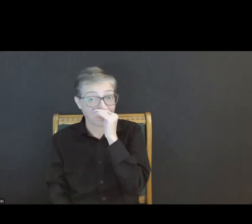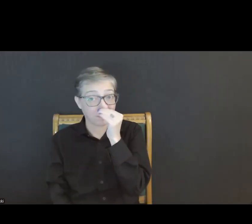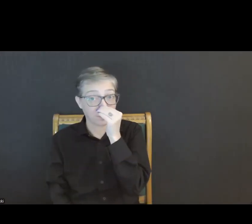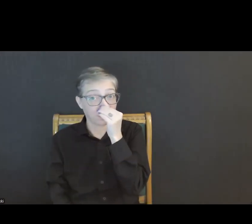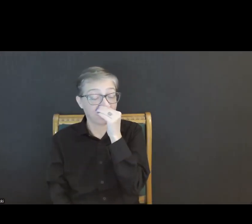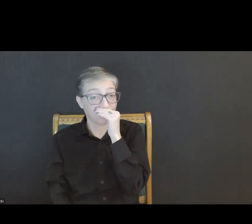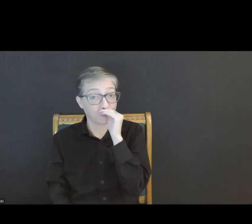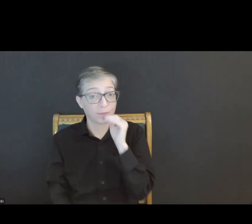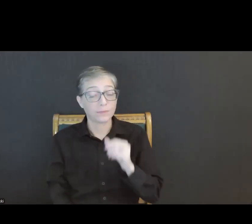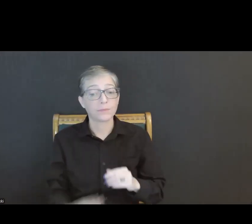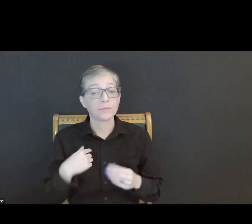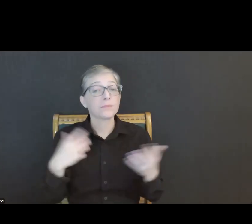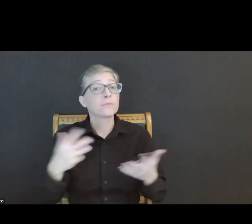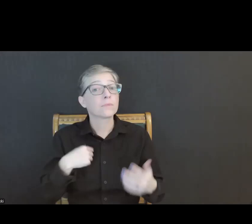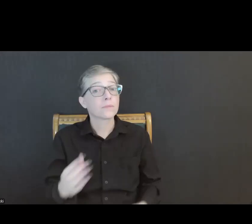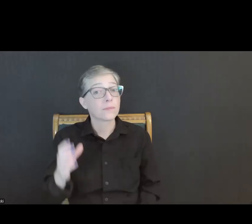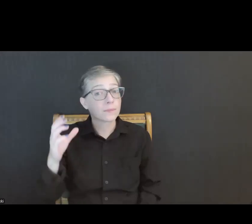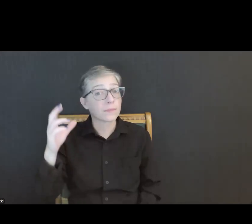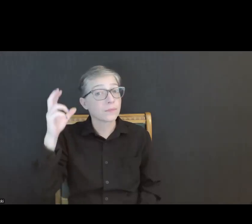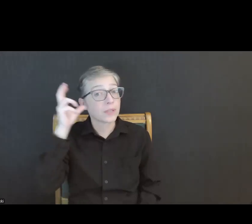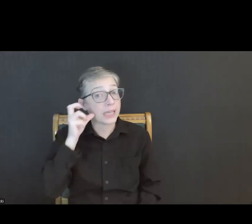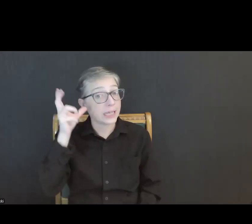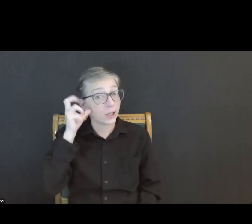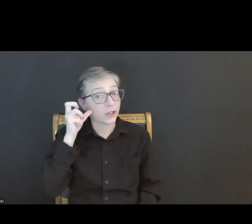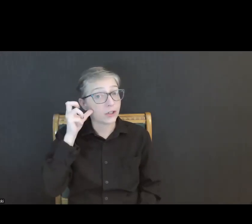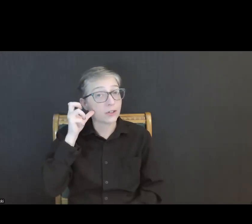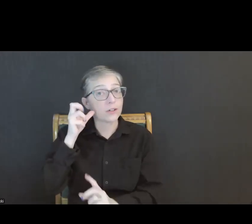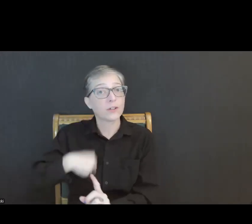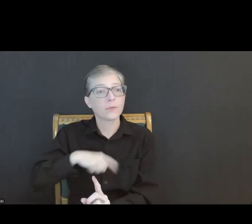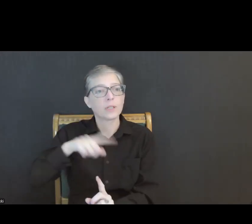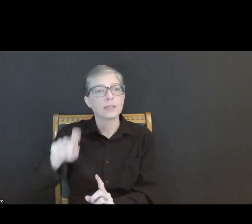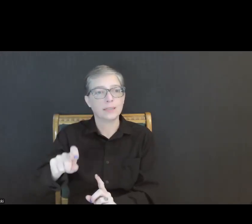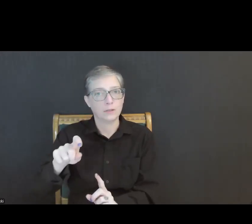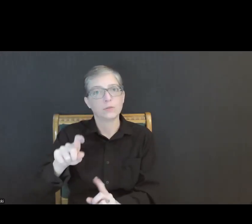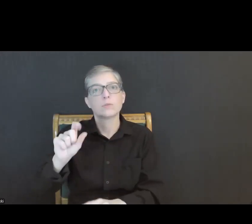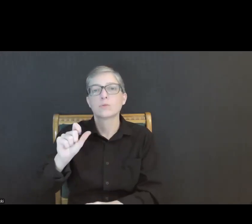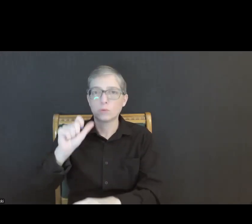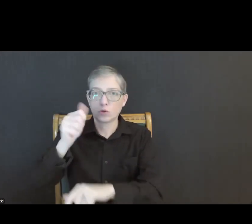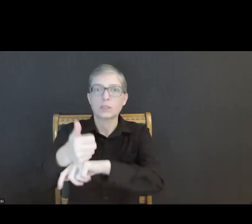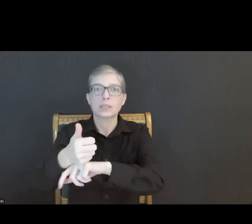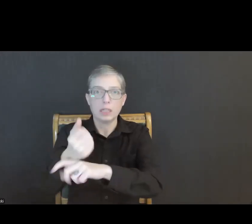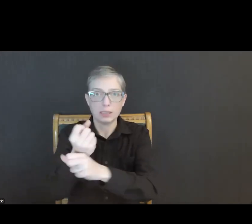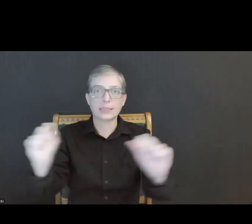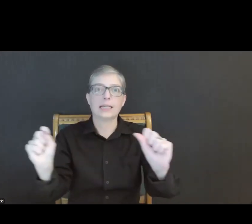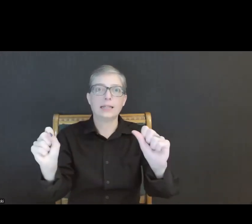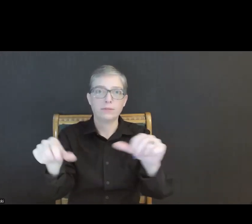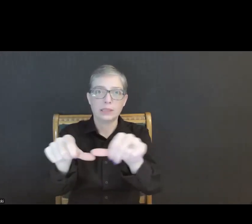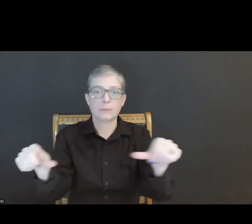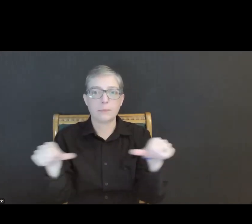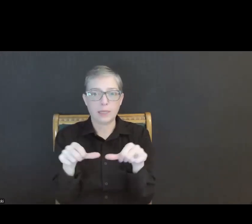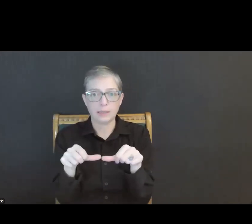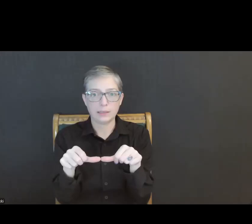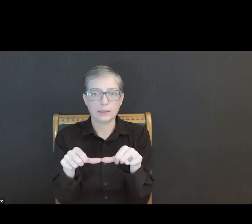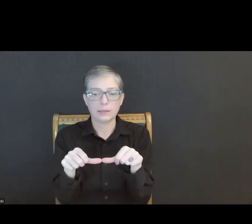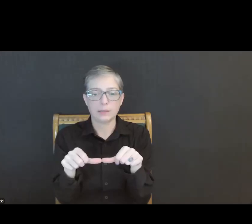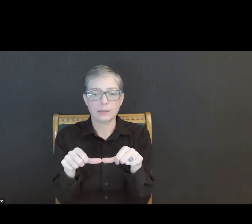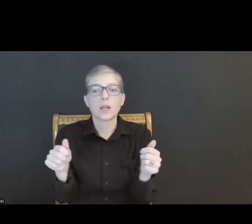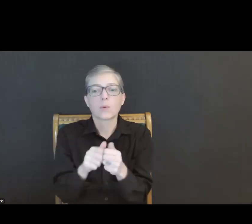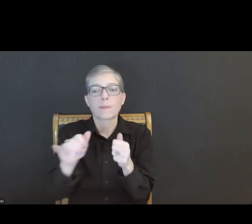I I hear is the need to create a safe space and in that safety Vilma you talked about a person